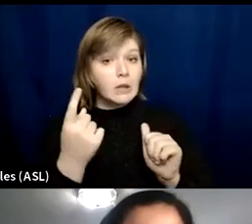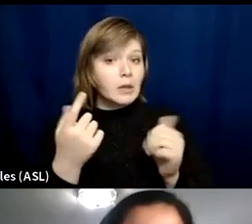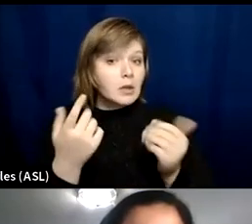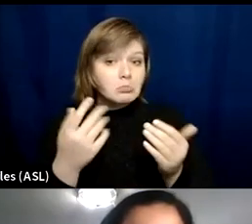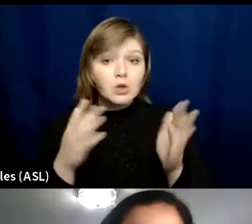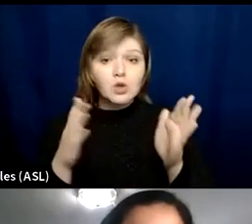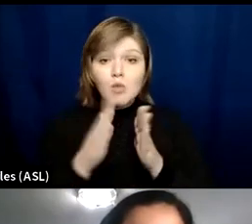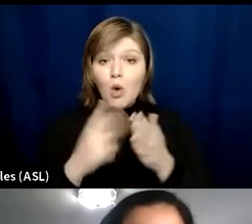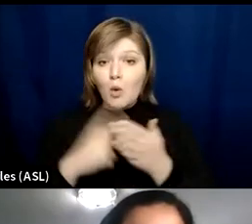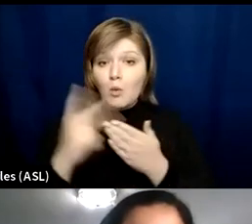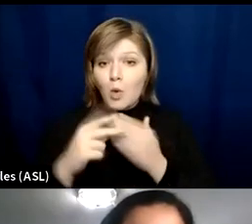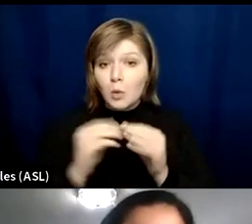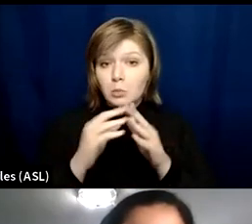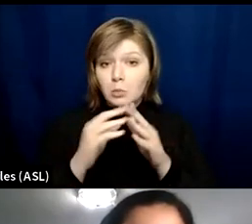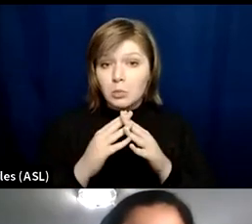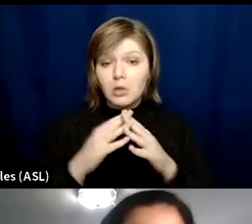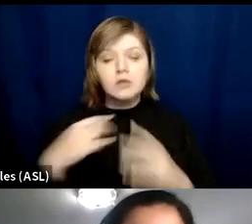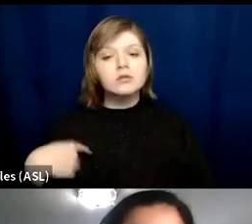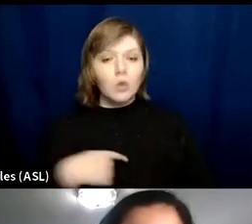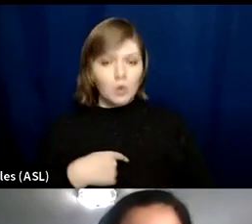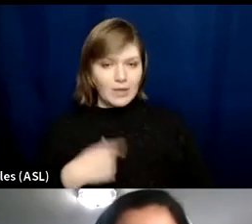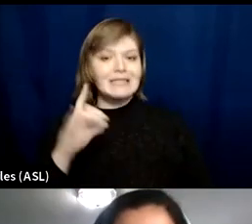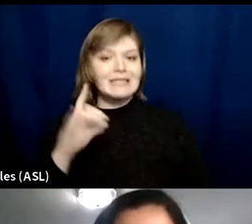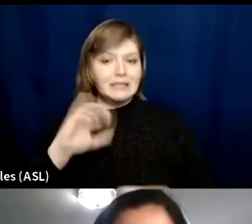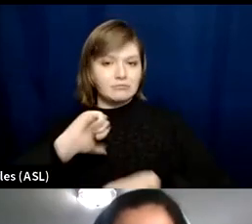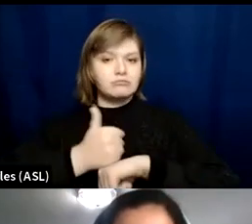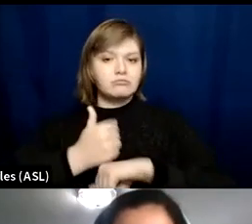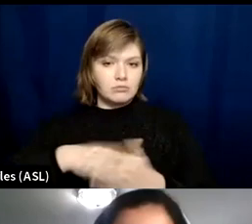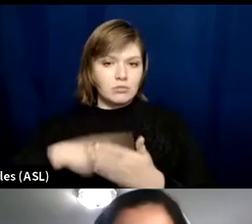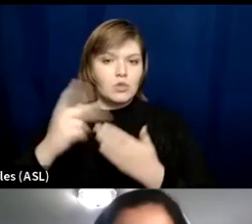helps for other people see what others are seeing as takeaways and